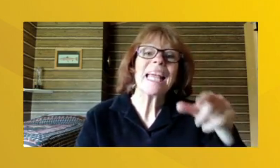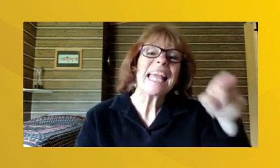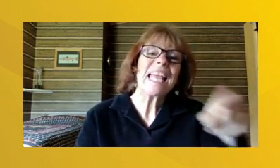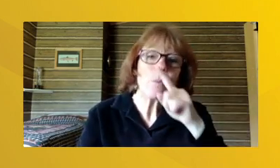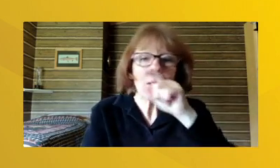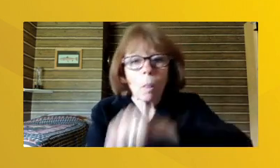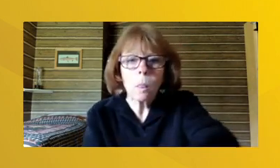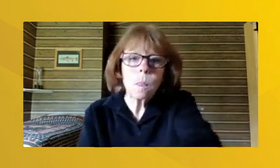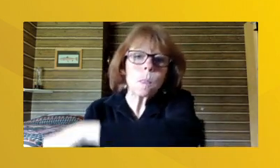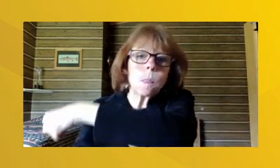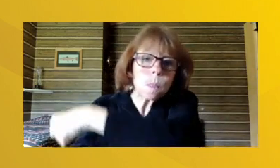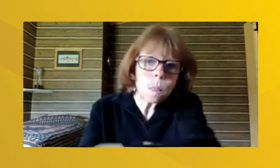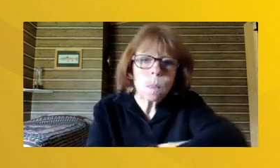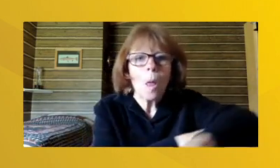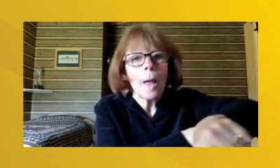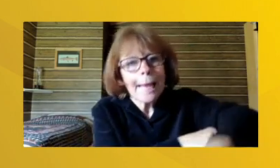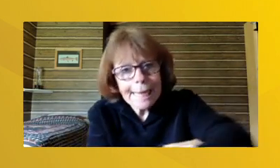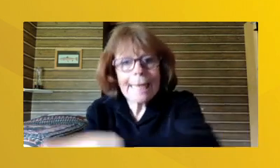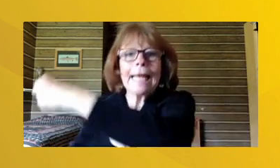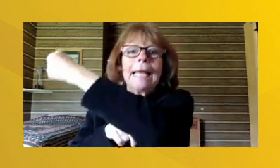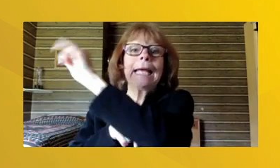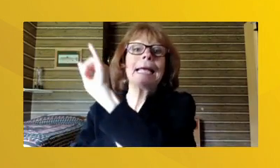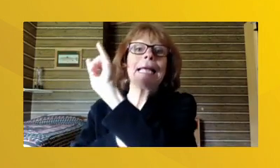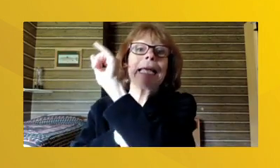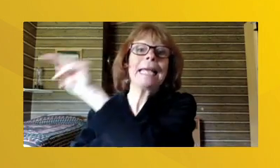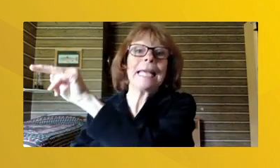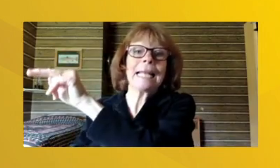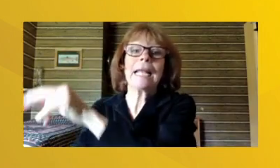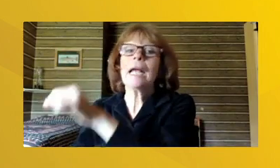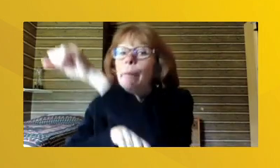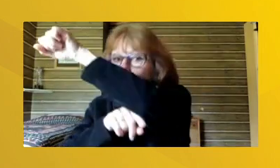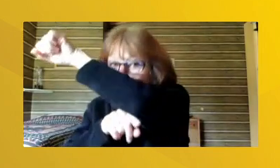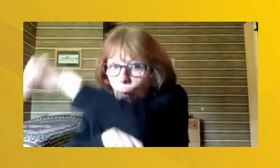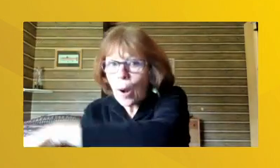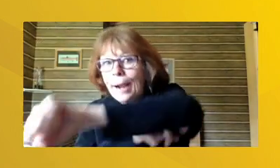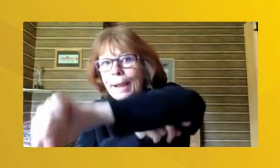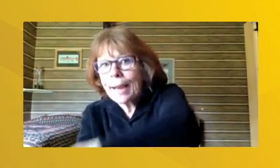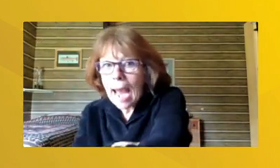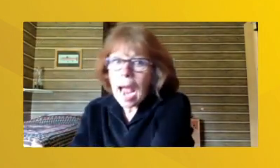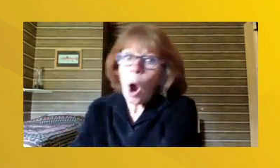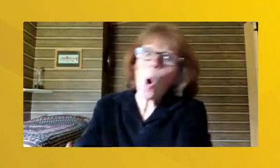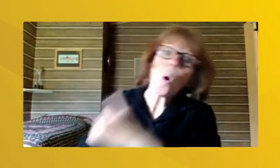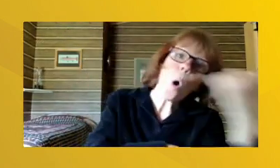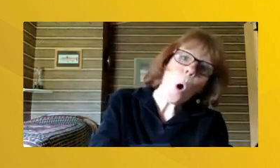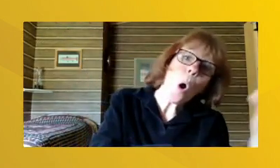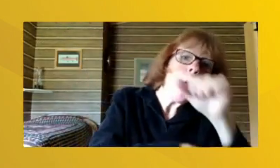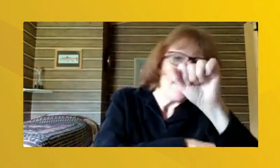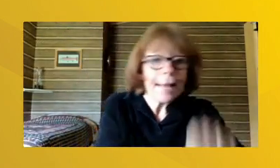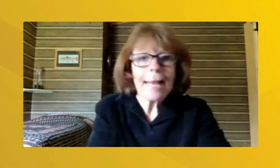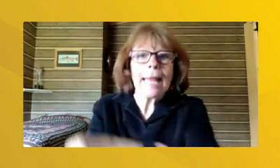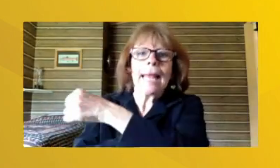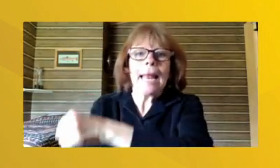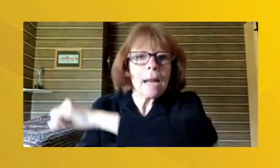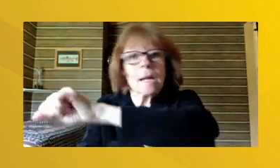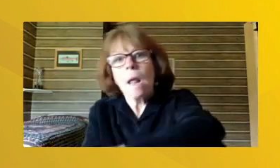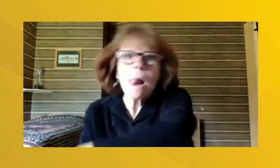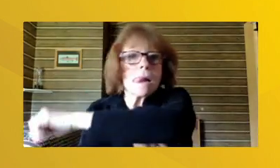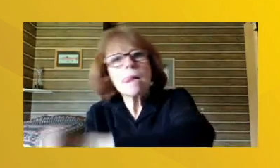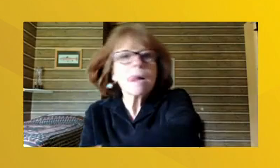Yeah, yeah, yeah, I'm ready. # You put your trunk in # You put your trunk out # You put your trunk in and you shake it all about.